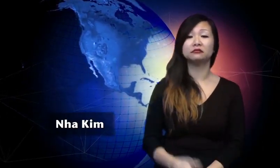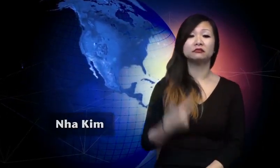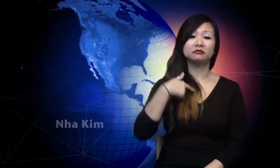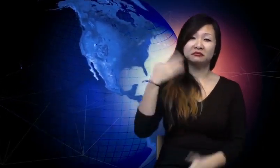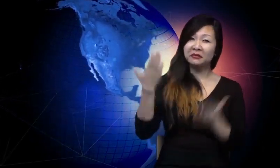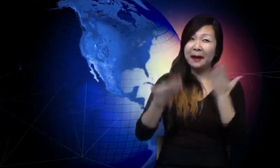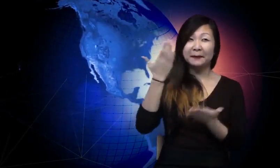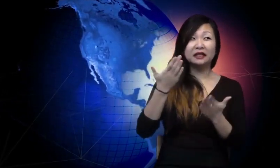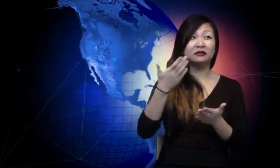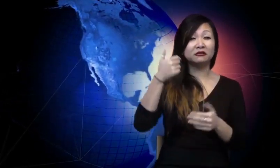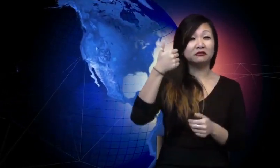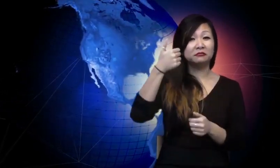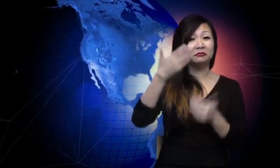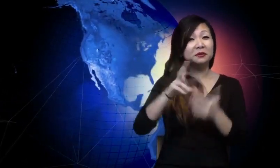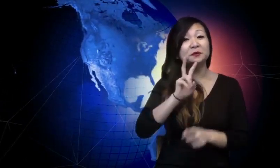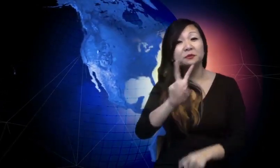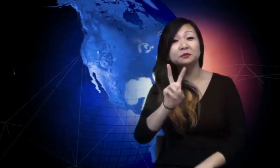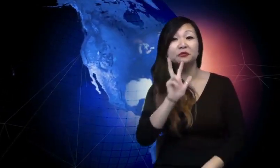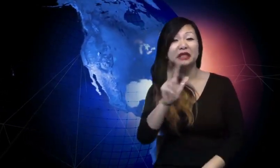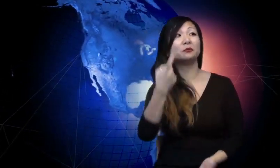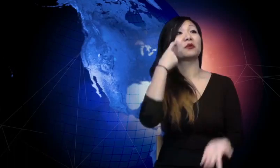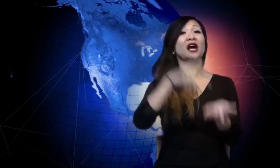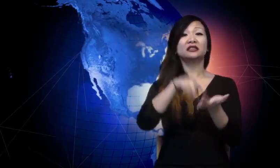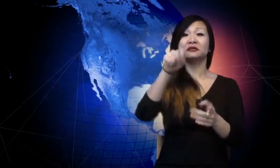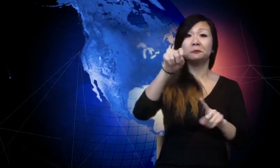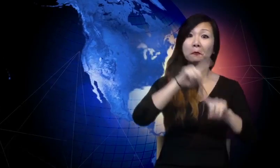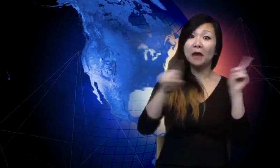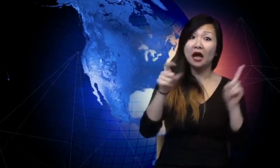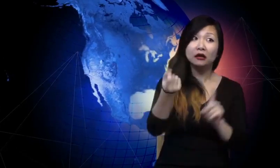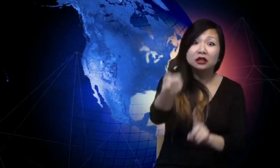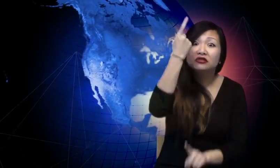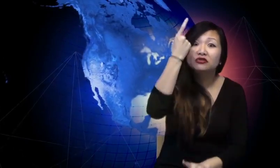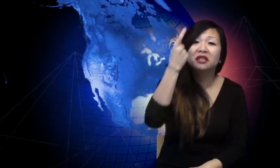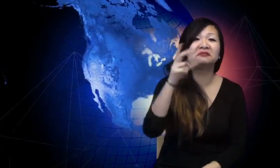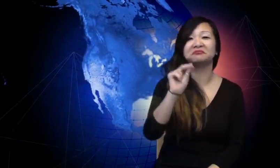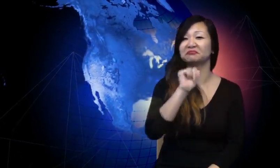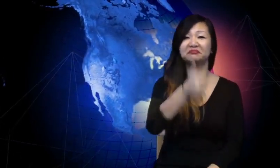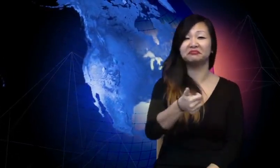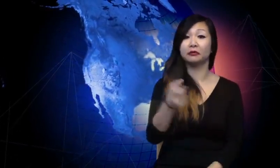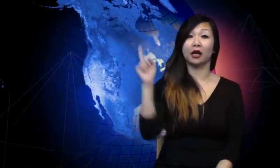I knew I was somehow different by the time I was 2 or 3, but I didn’t understand it yet.